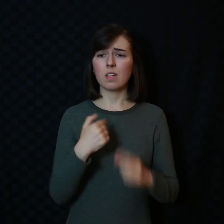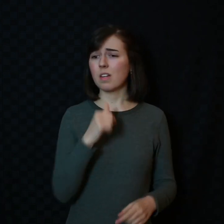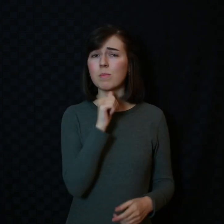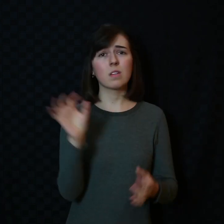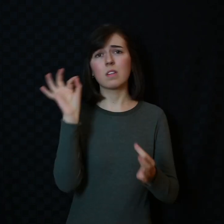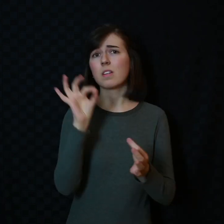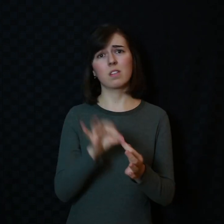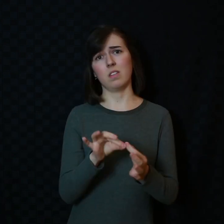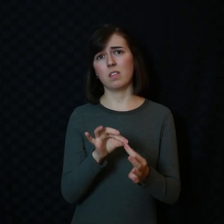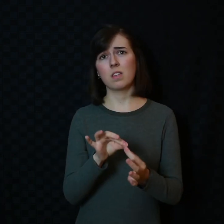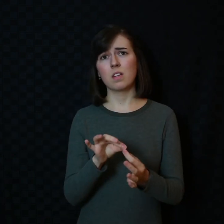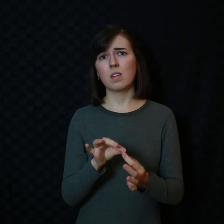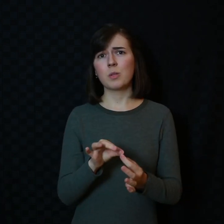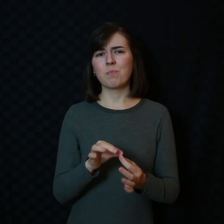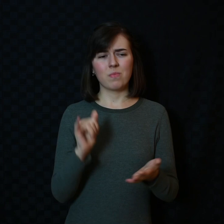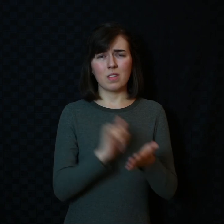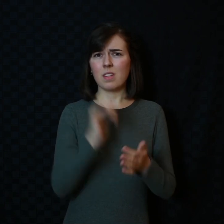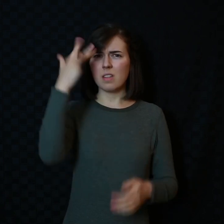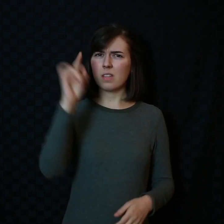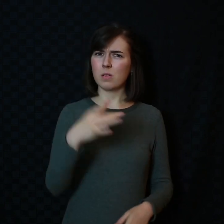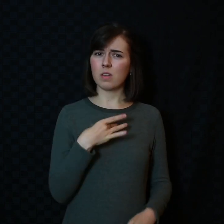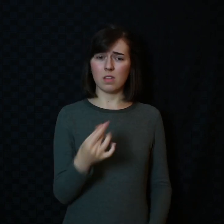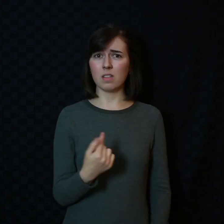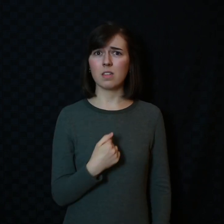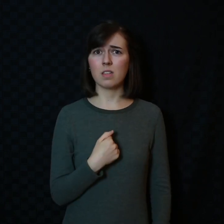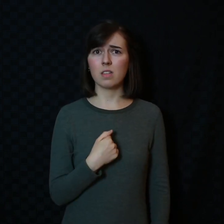I not perfect, that why you like me